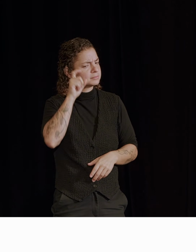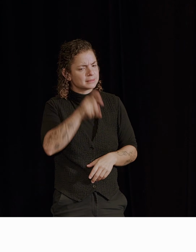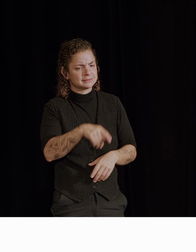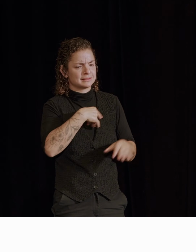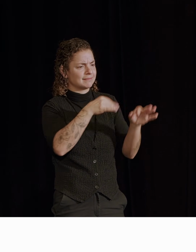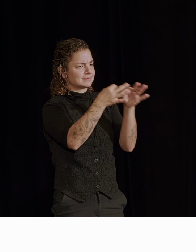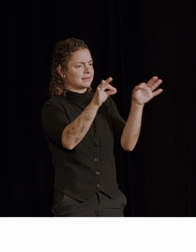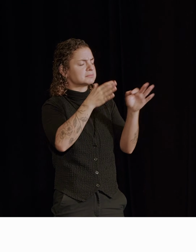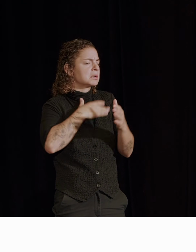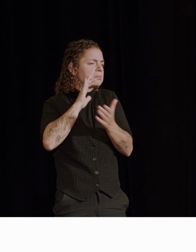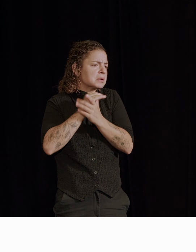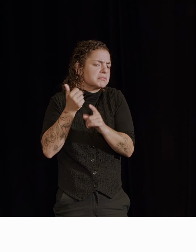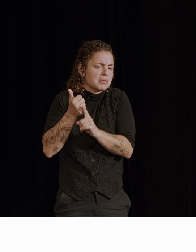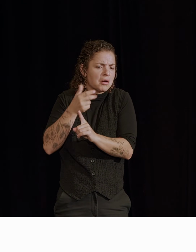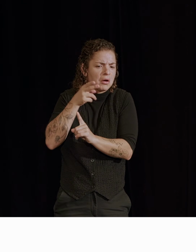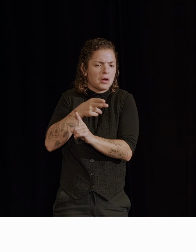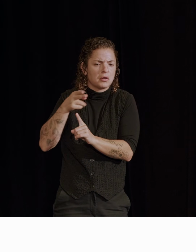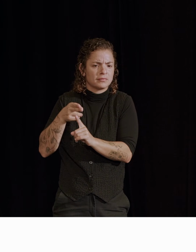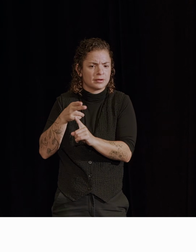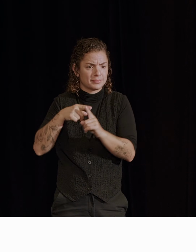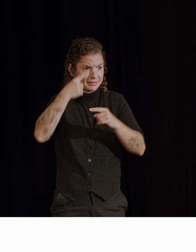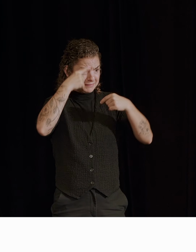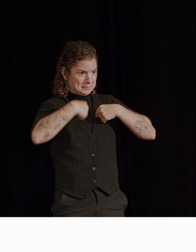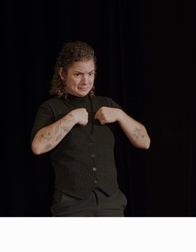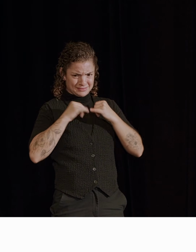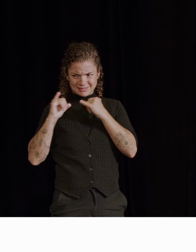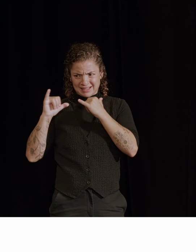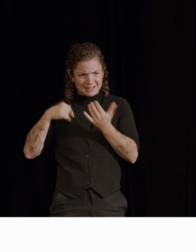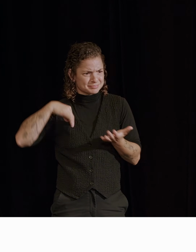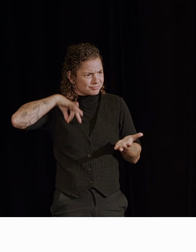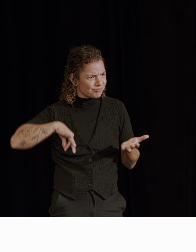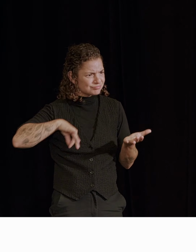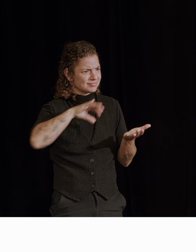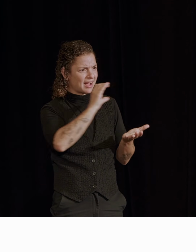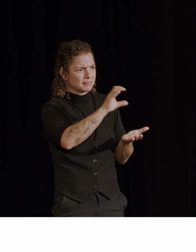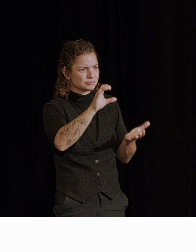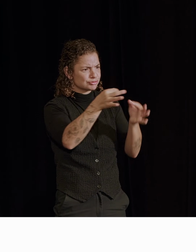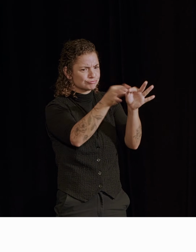But it's amazing for me. I cannot watch a Christopher Nolan movie